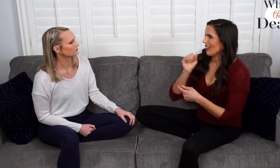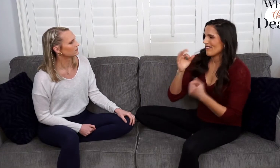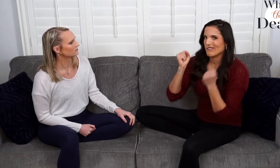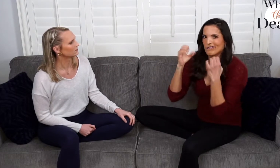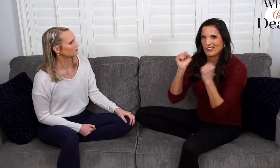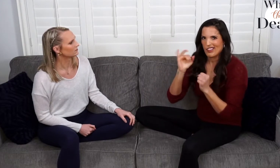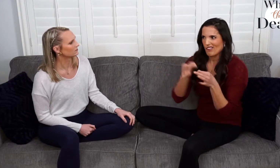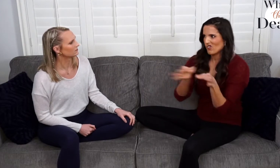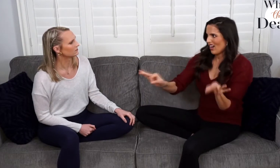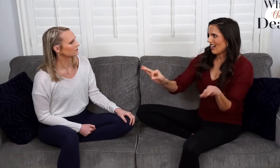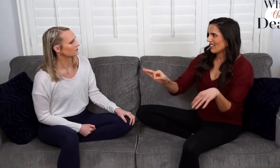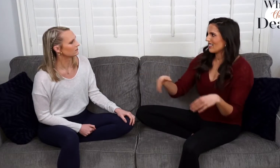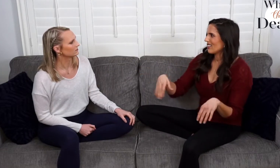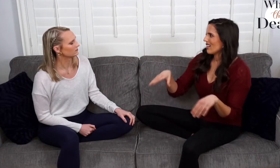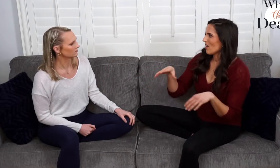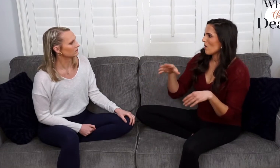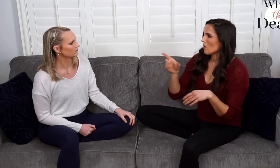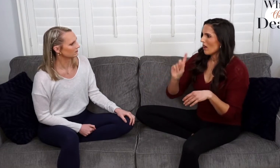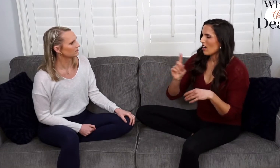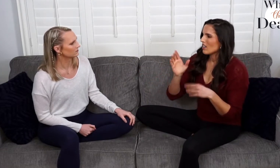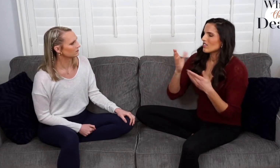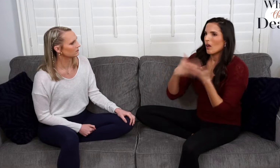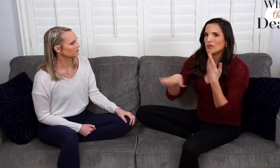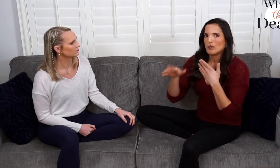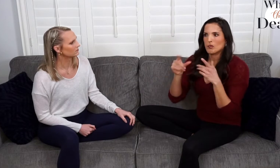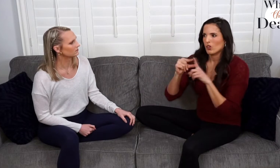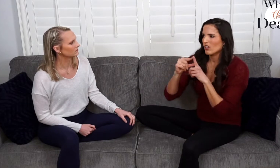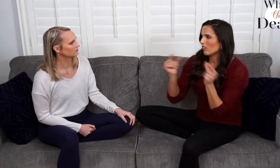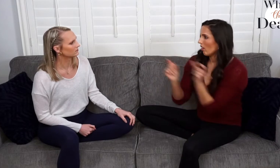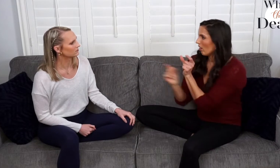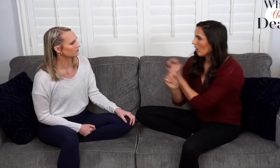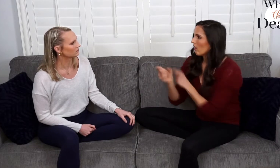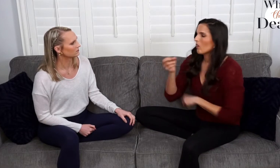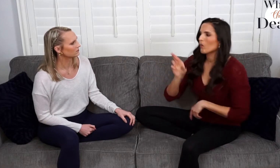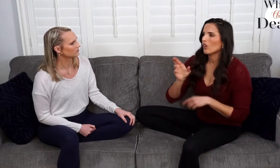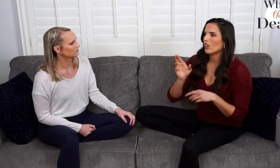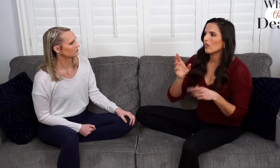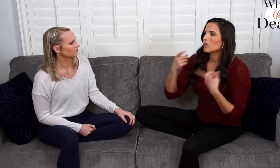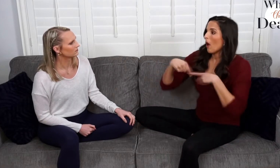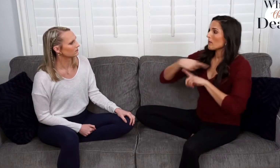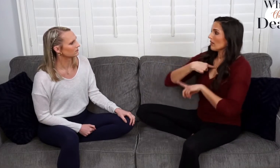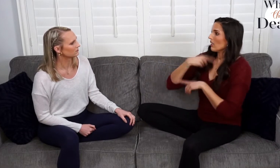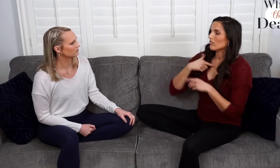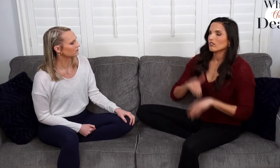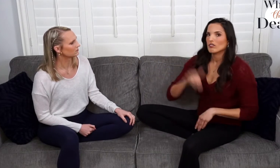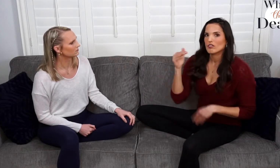Showed you our translation of the phrase where some of the words were flip-flopped and for